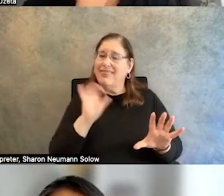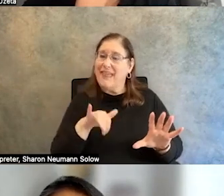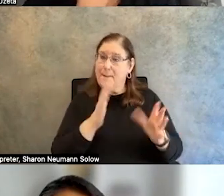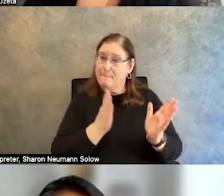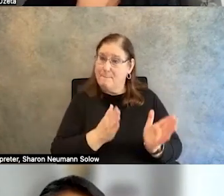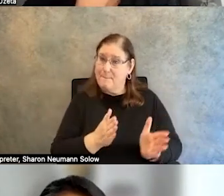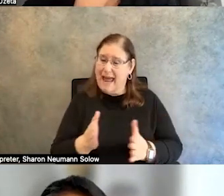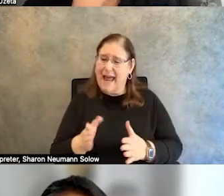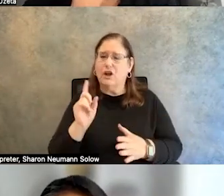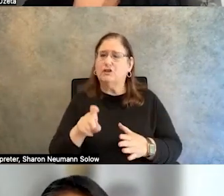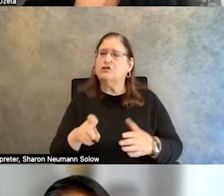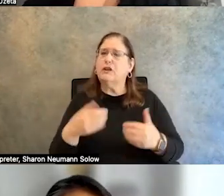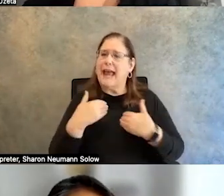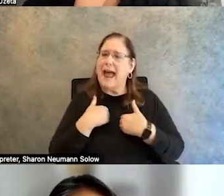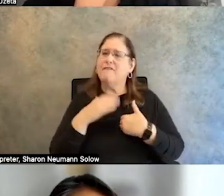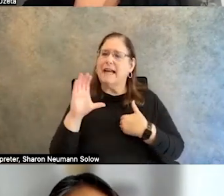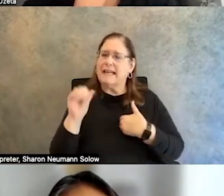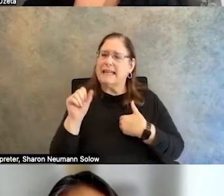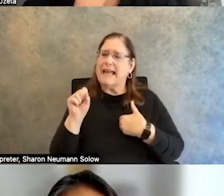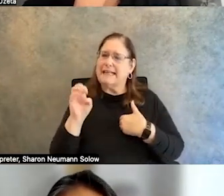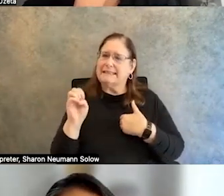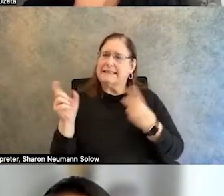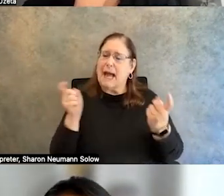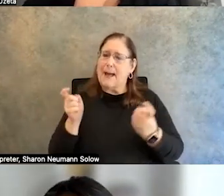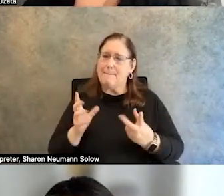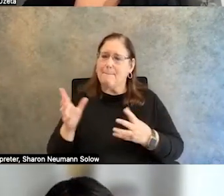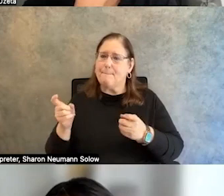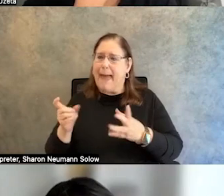should have case managers that know what they're doing,